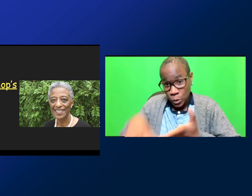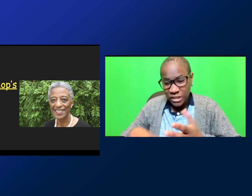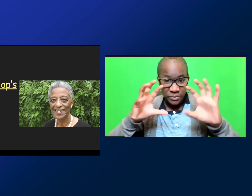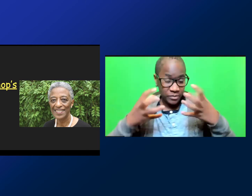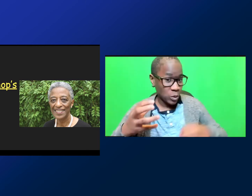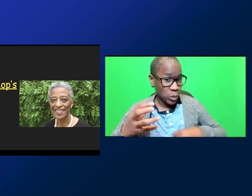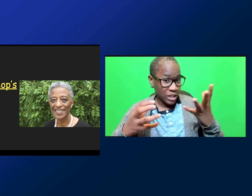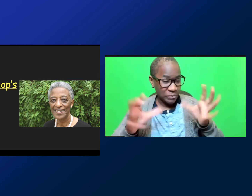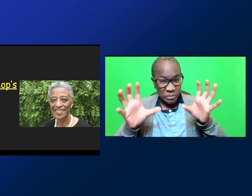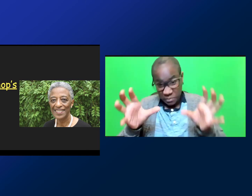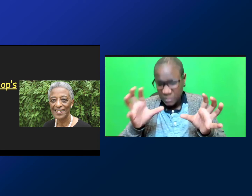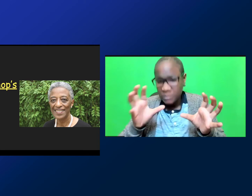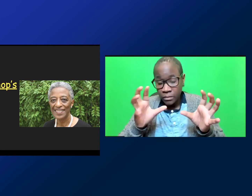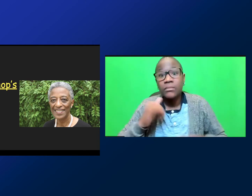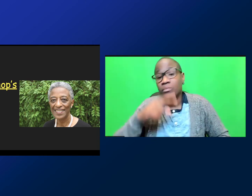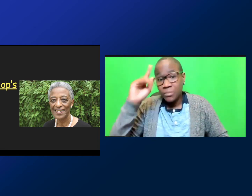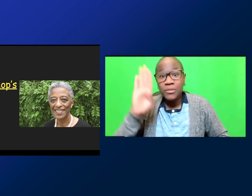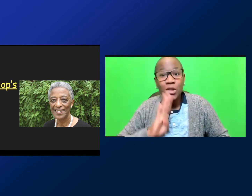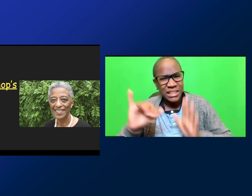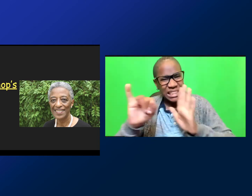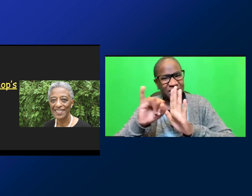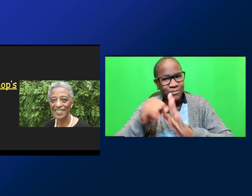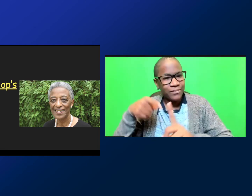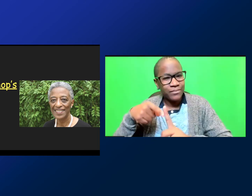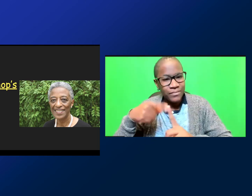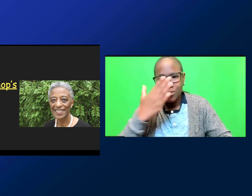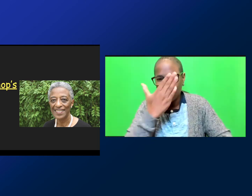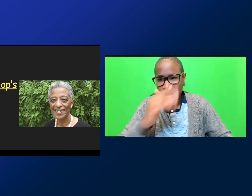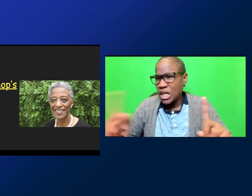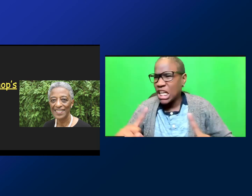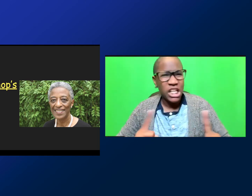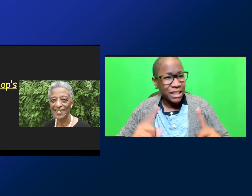right now on black and brown students so we're comparing the two black and brown students and